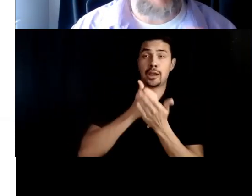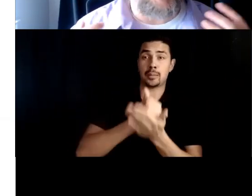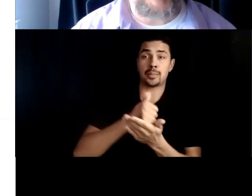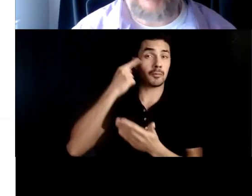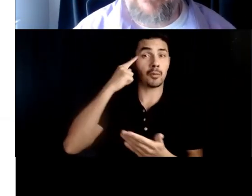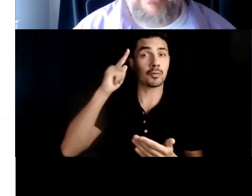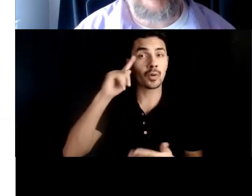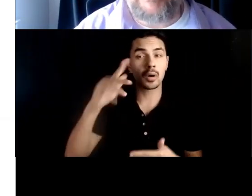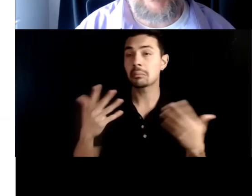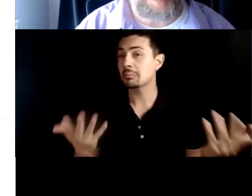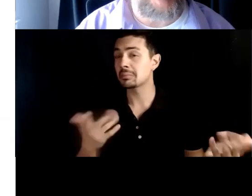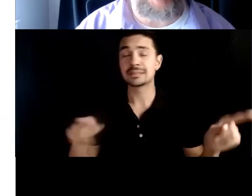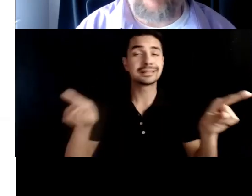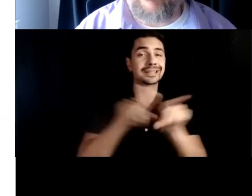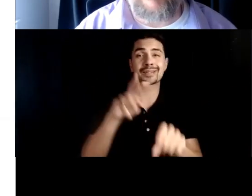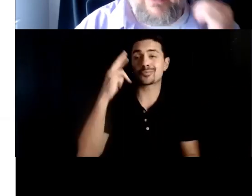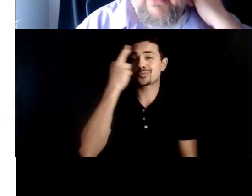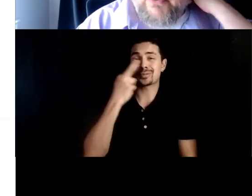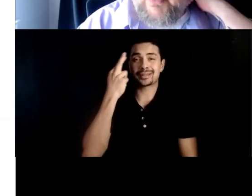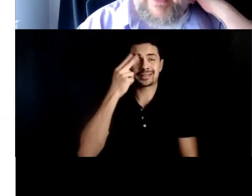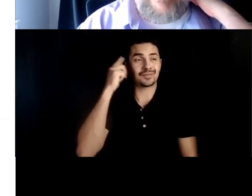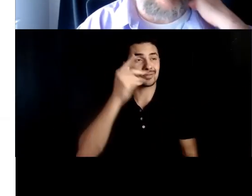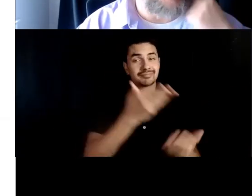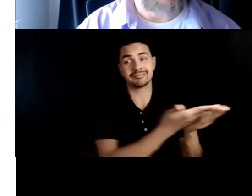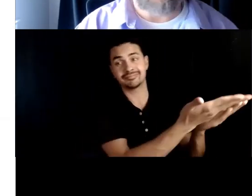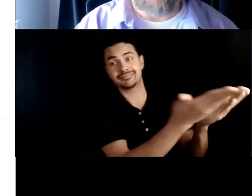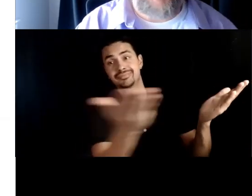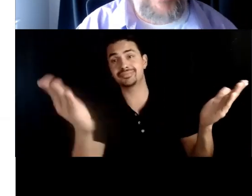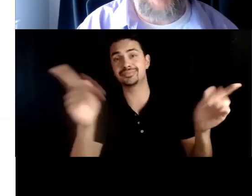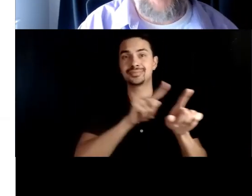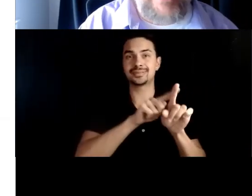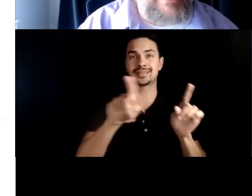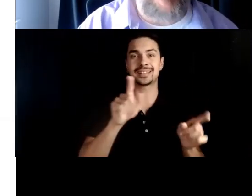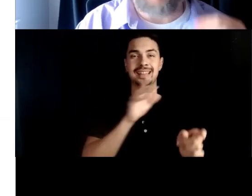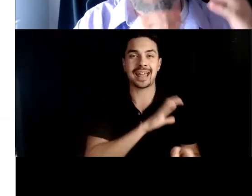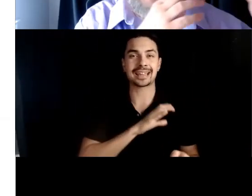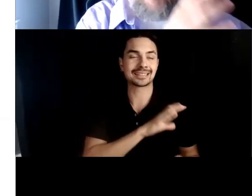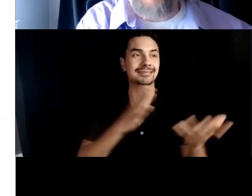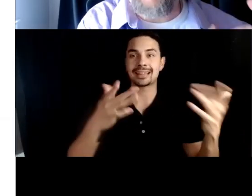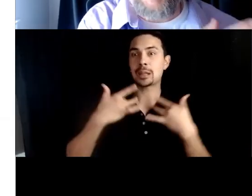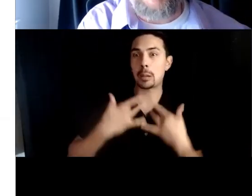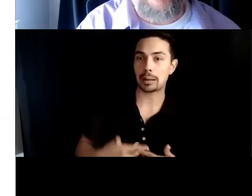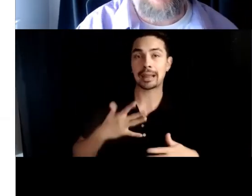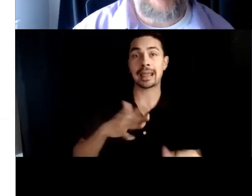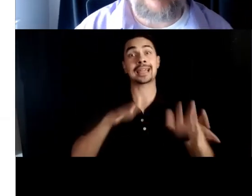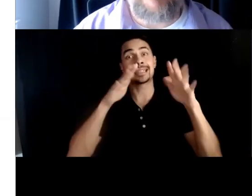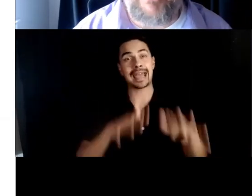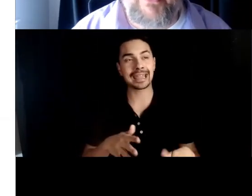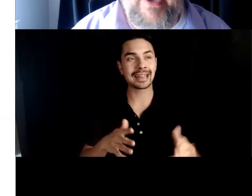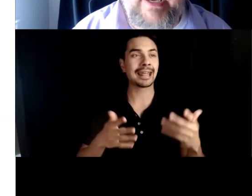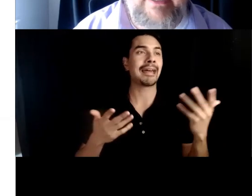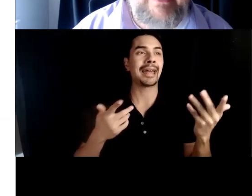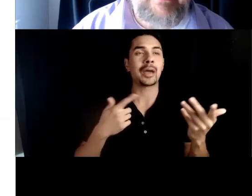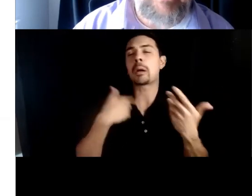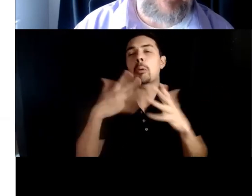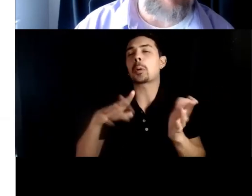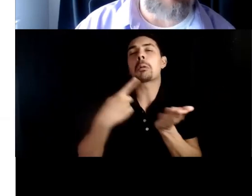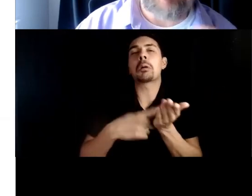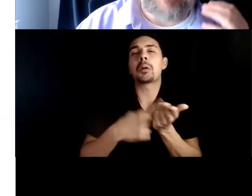on those same reasons that you see all other clients, for depression, for anxiety, for all of those things that we've talked about already.